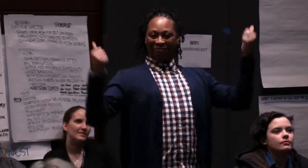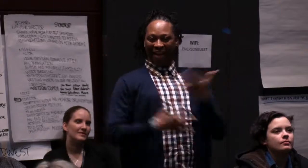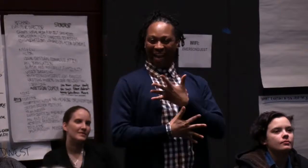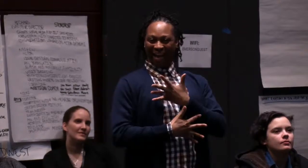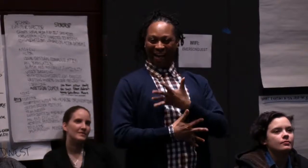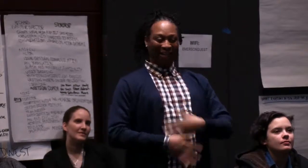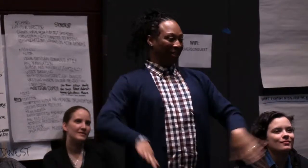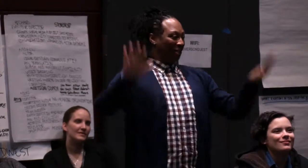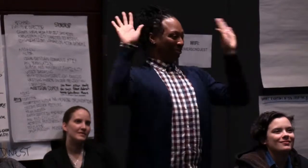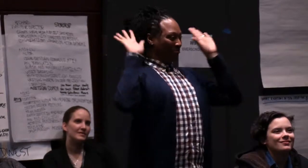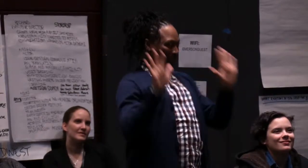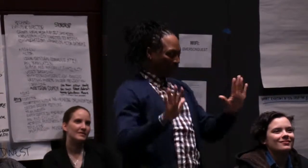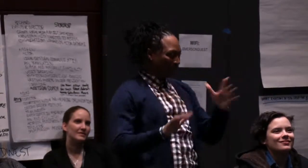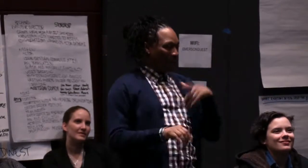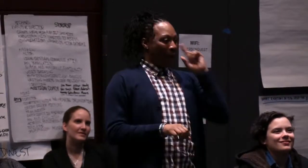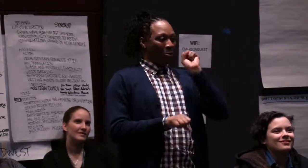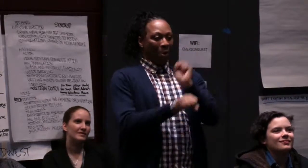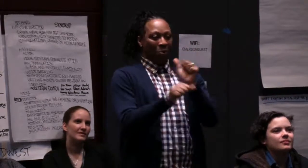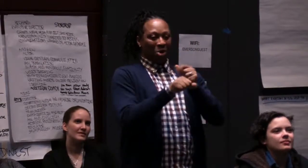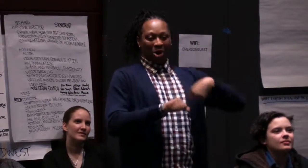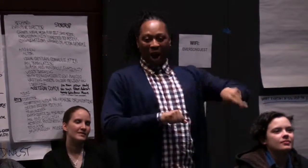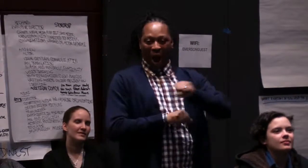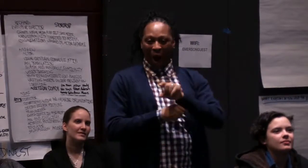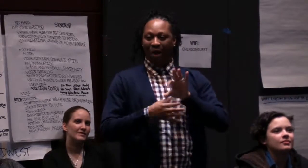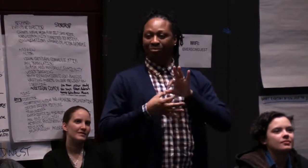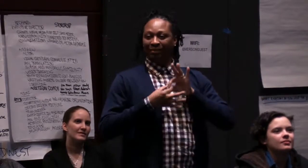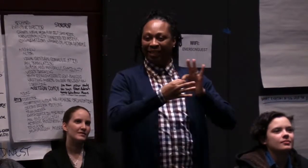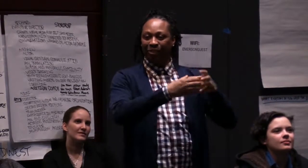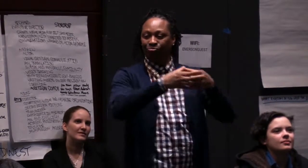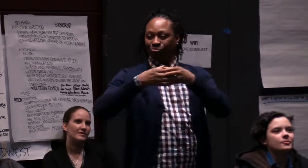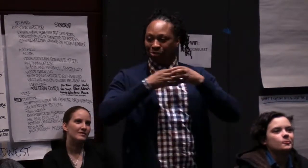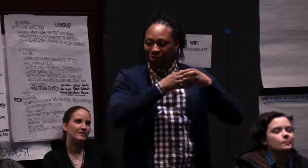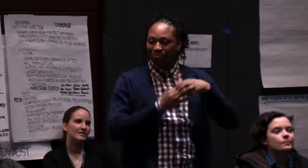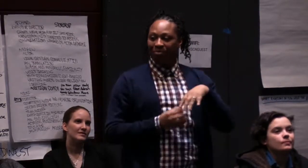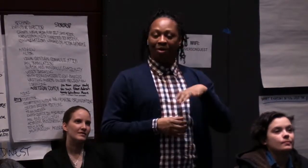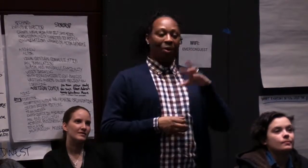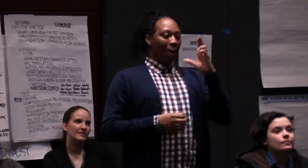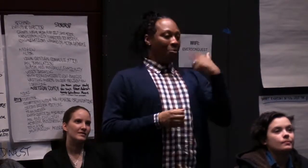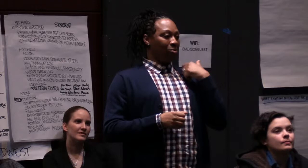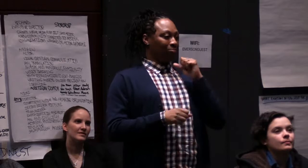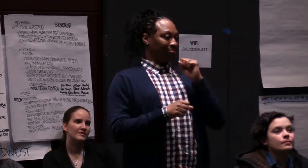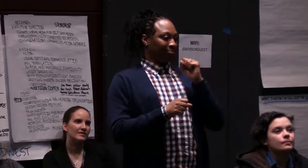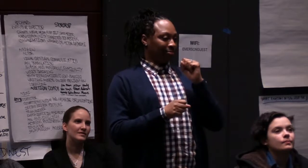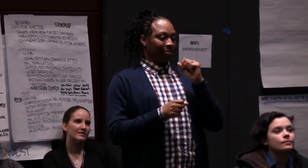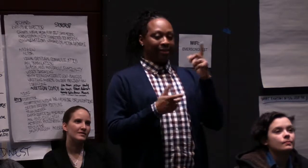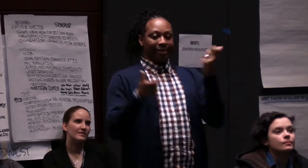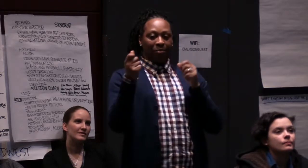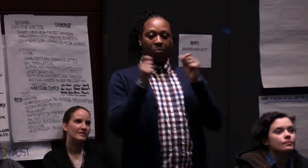I promise to break through my fears and work with y'all and be a part of this group